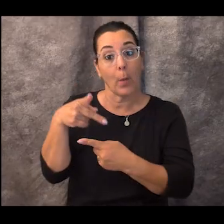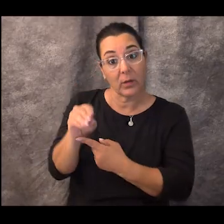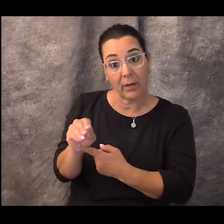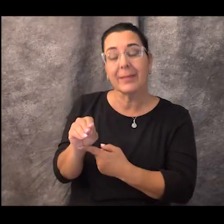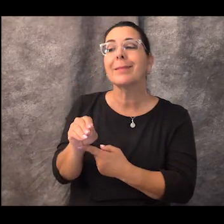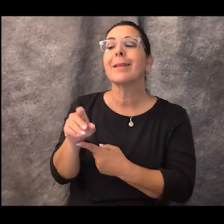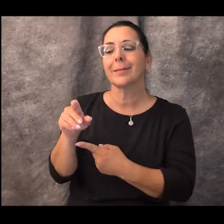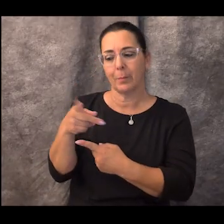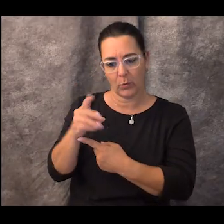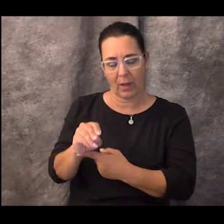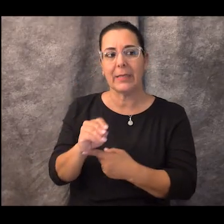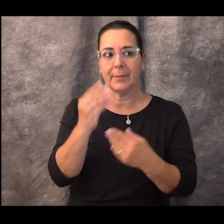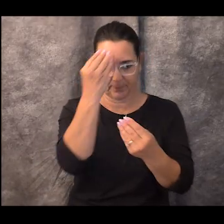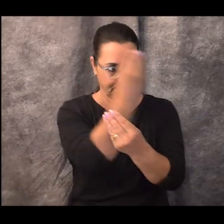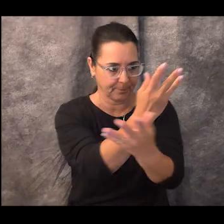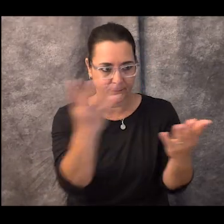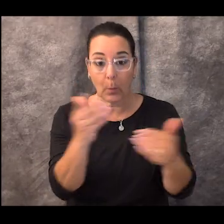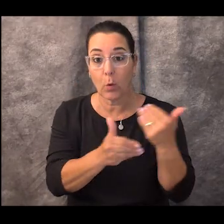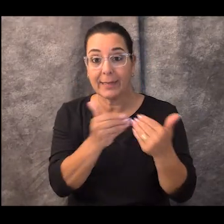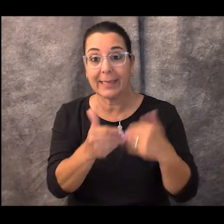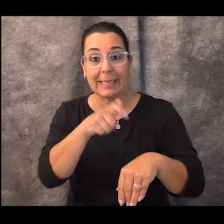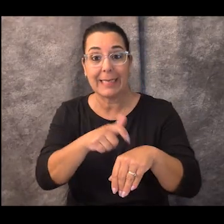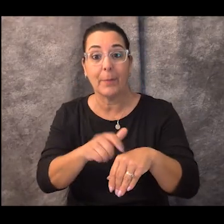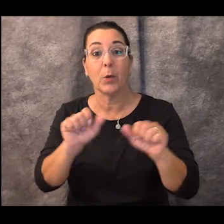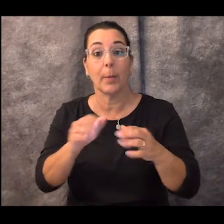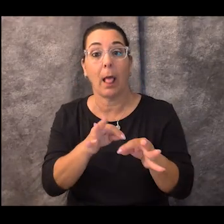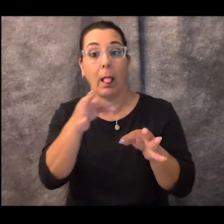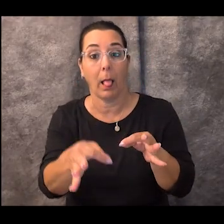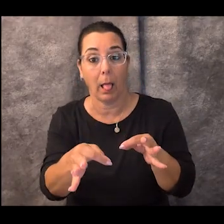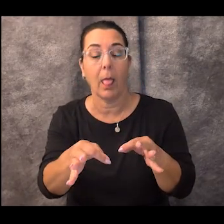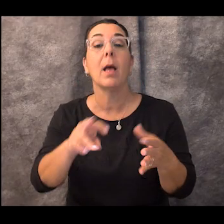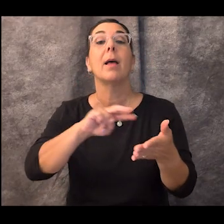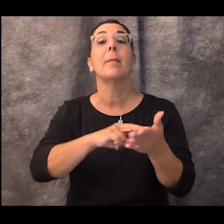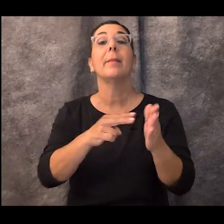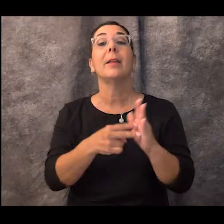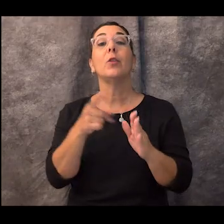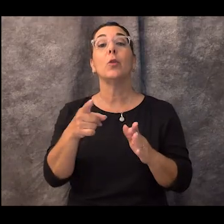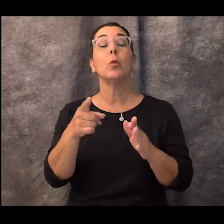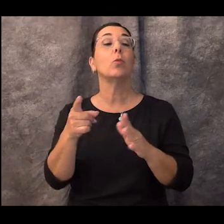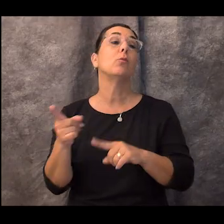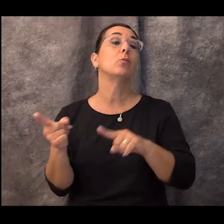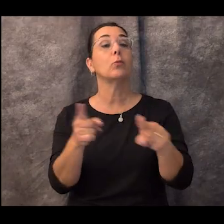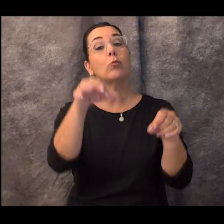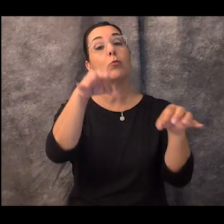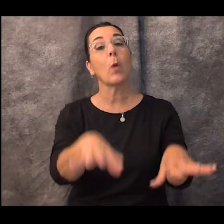was that processing times could be delayed. So the day that you drop off your mail isn't necessarily the day it gets postmarked.